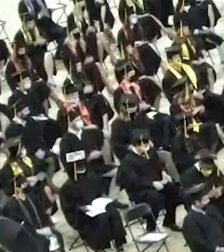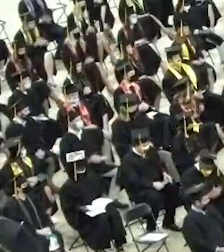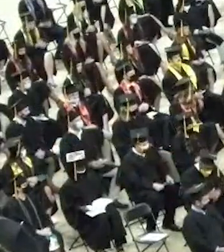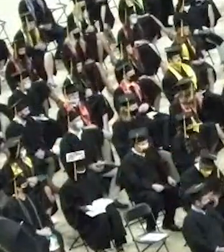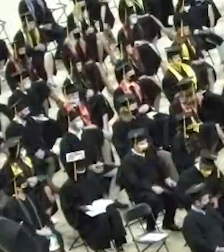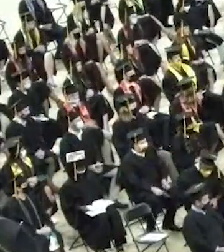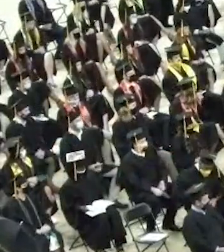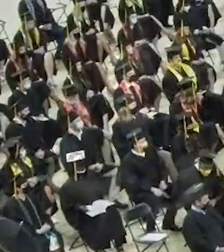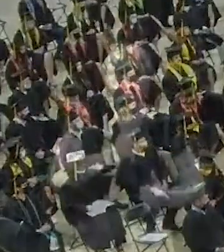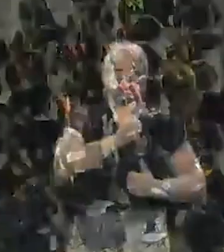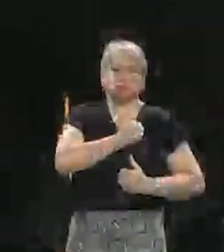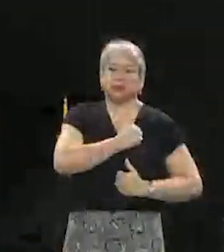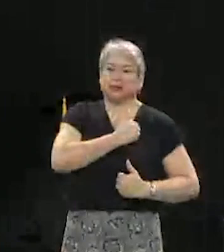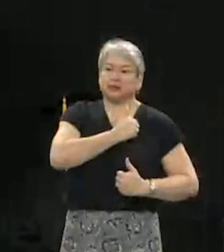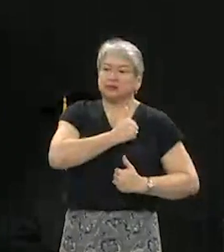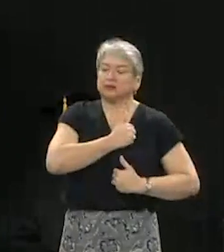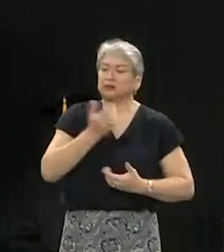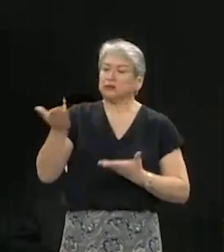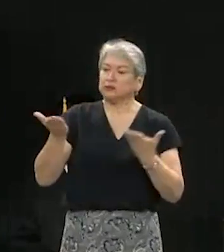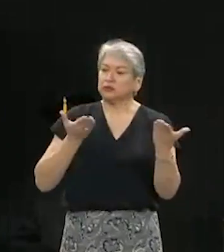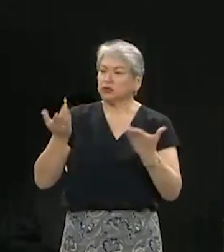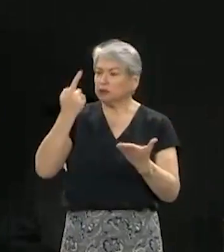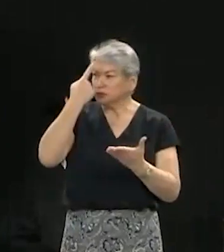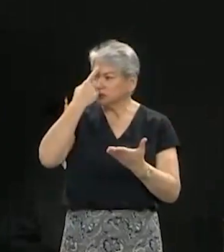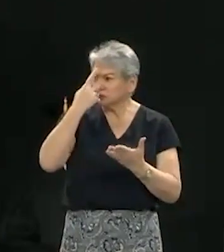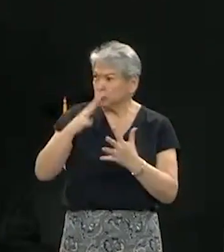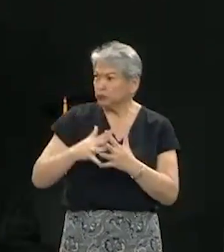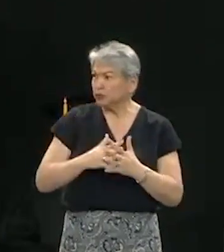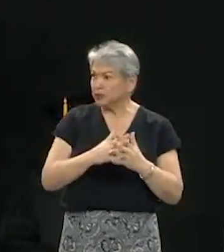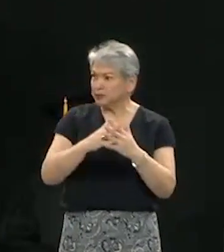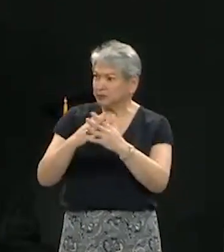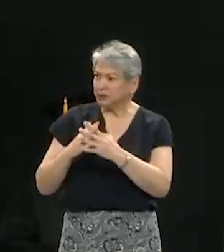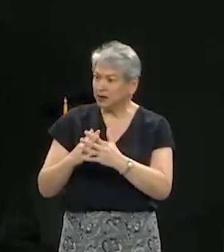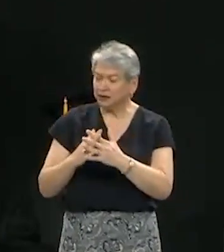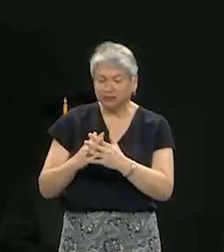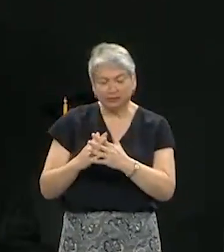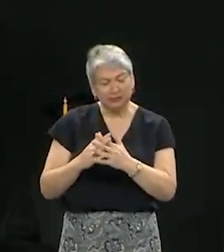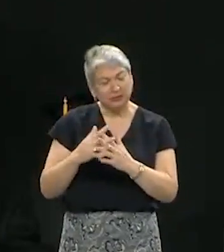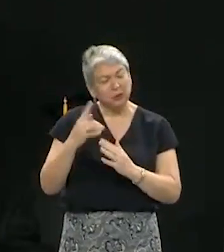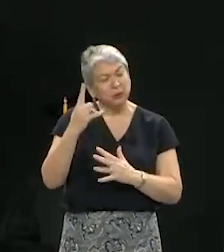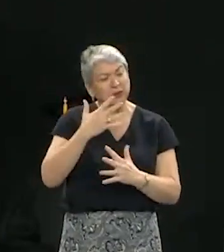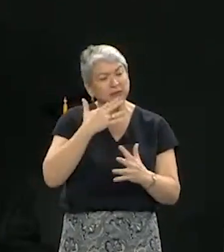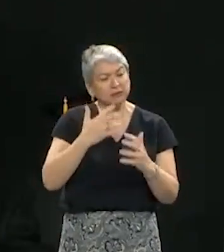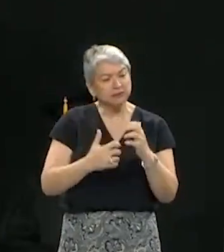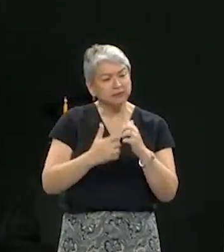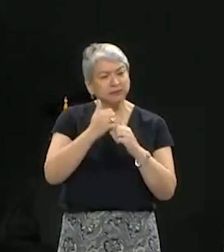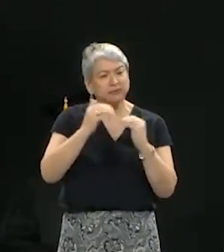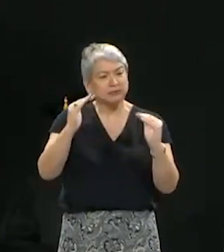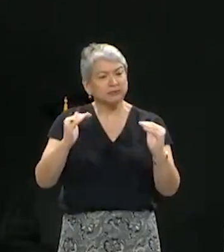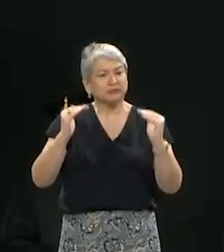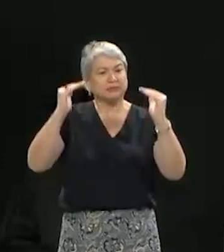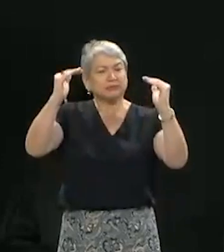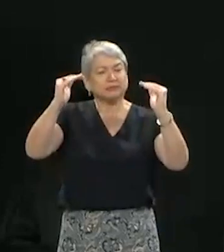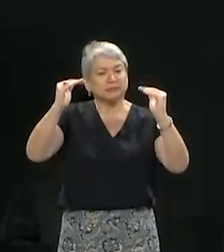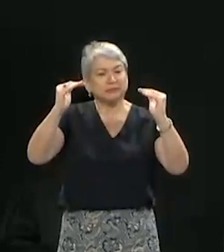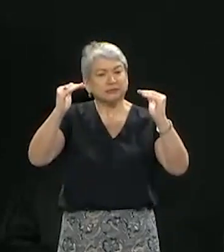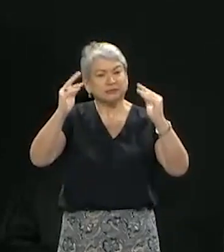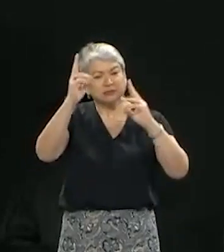Military service to our country is among the highest forms of patriotism and selflessness.